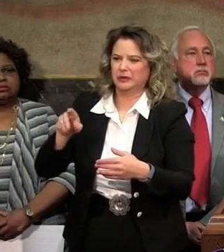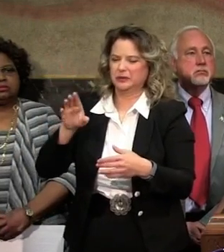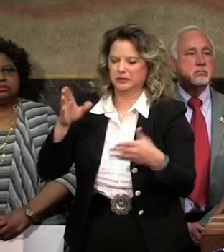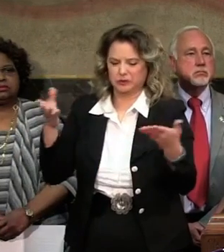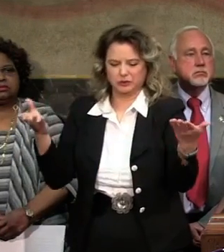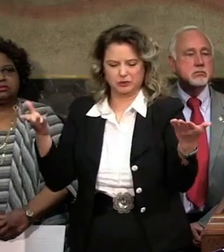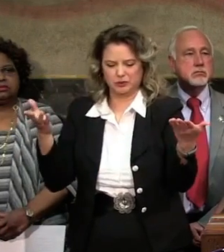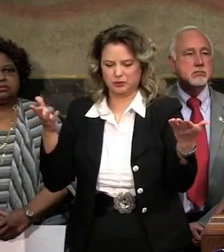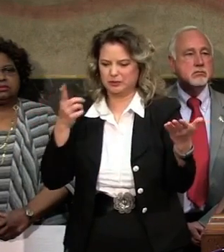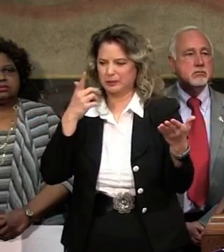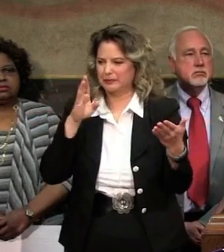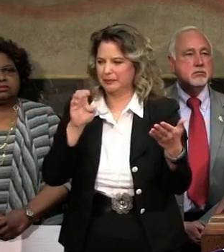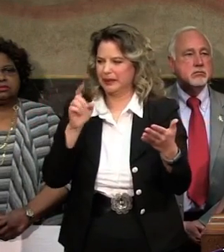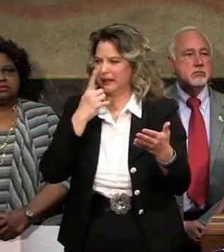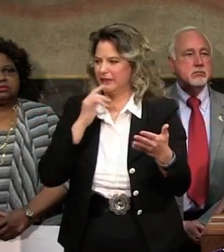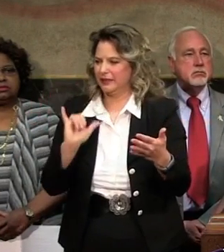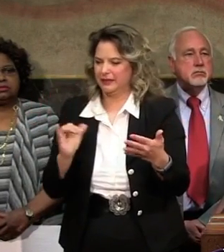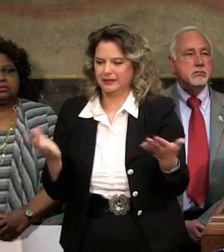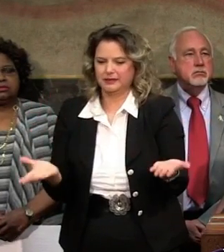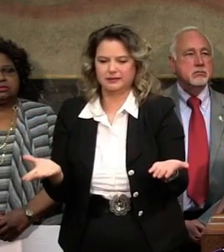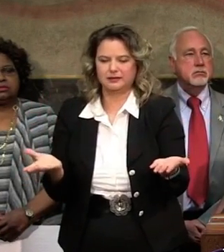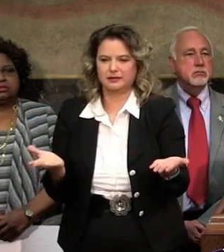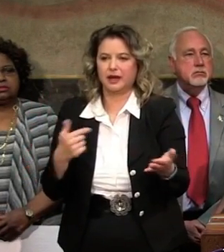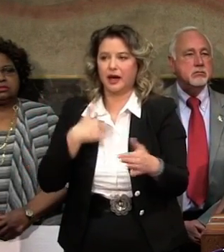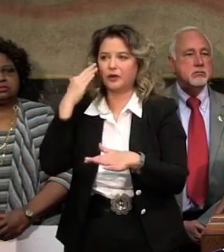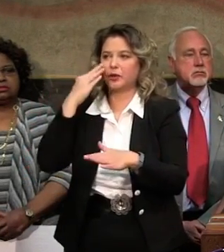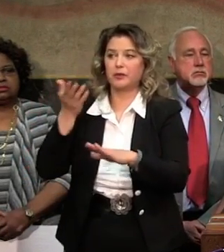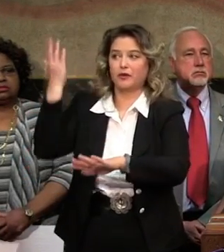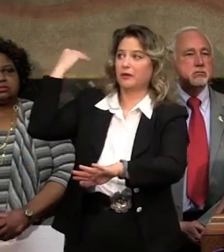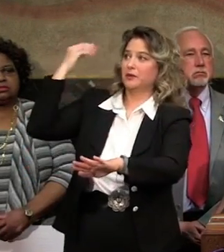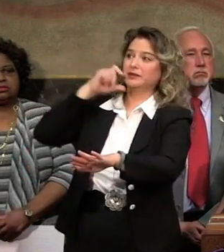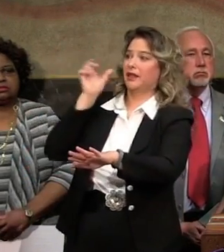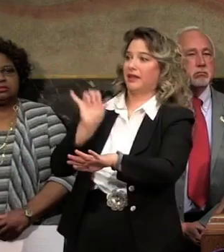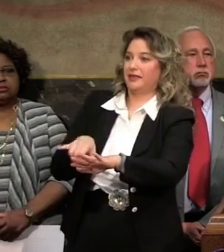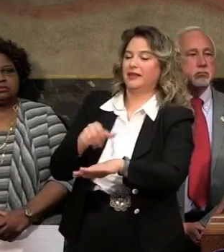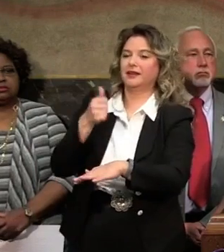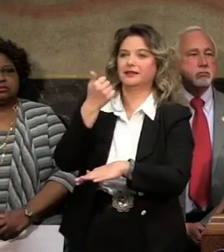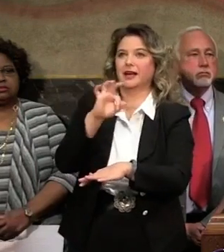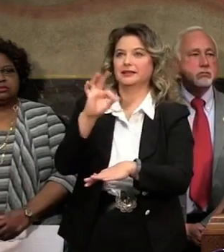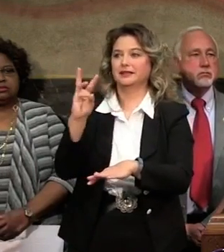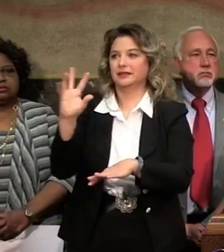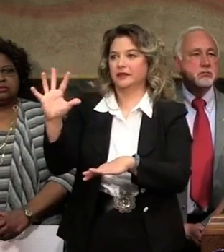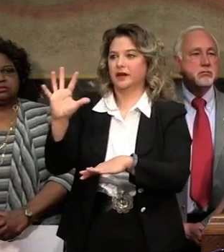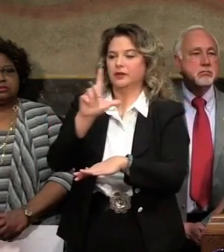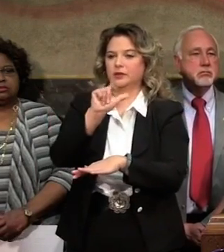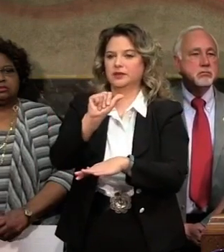that because it hasn't always been this way in 1965 Louisiana ranked 13th and